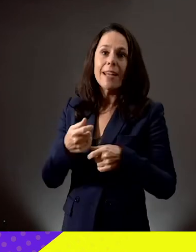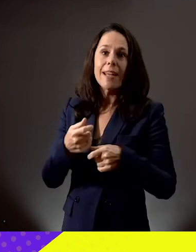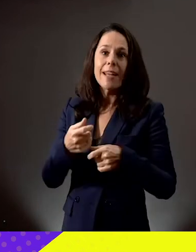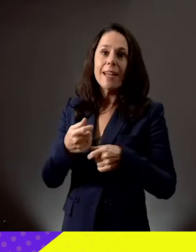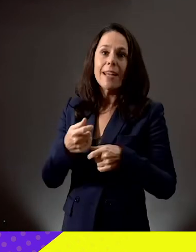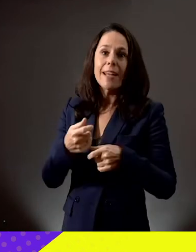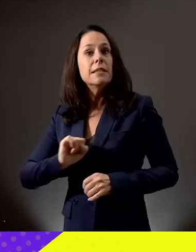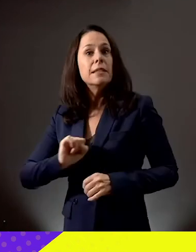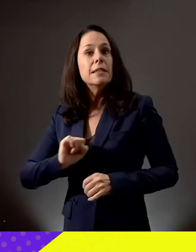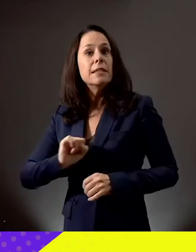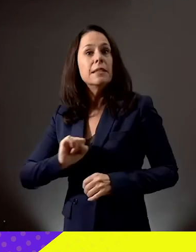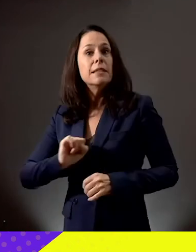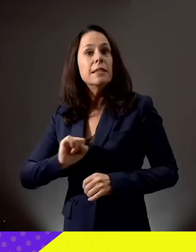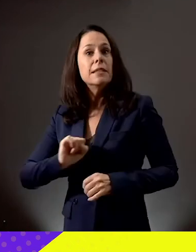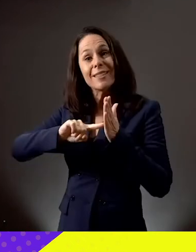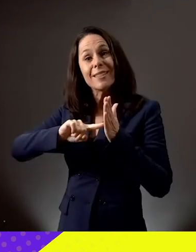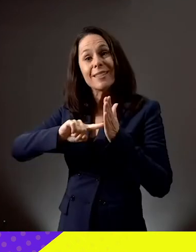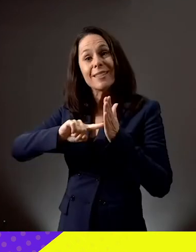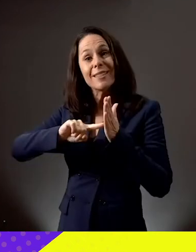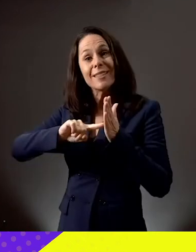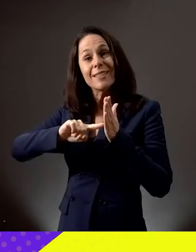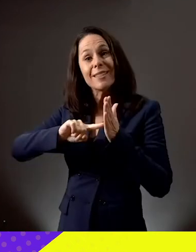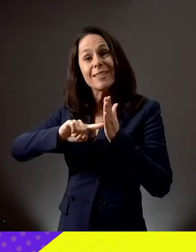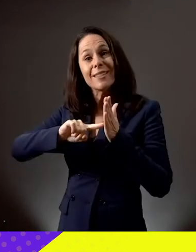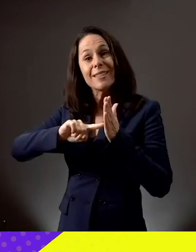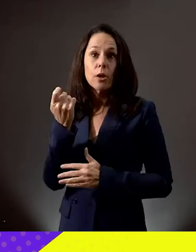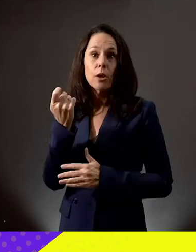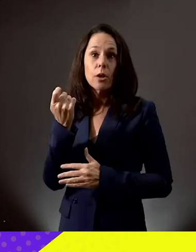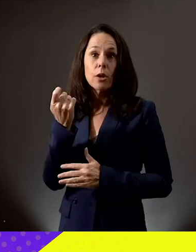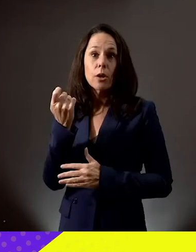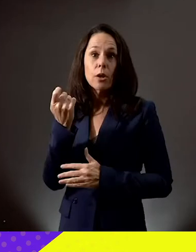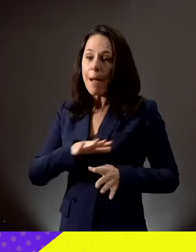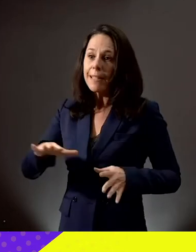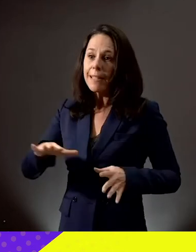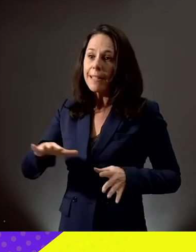we strive to get people from all walks of life involved and give them a job.